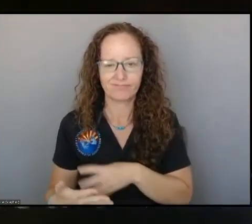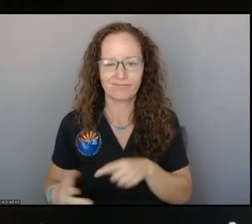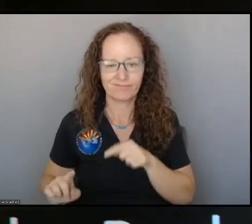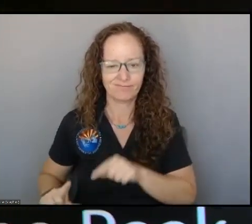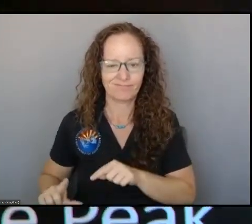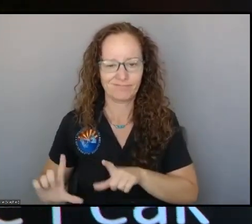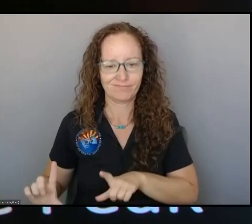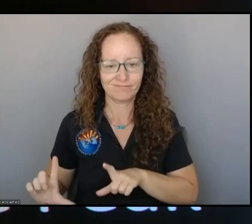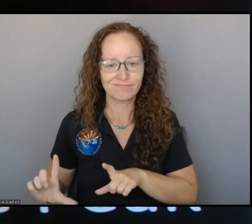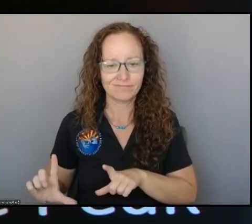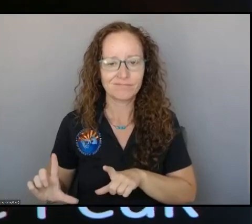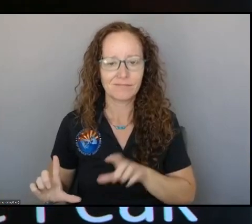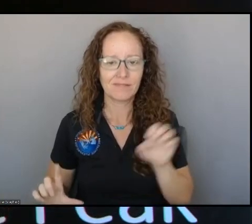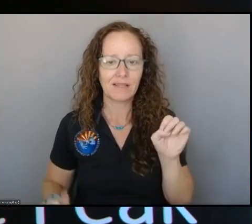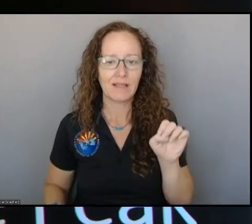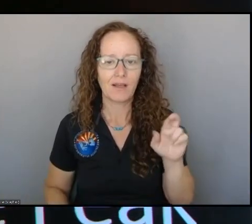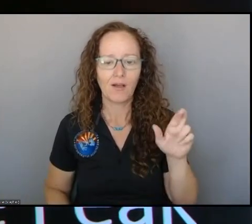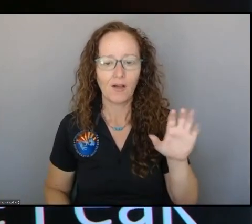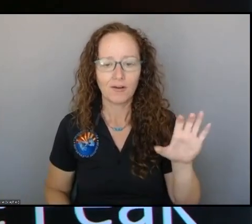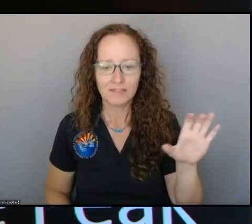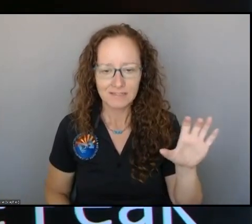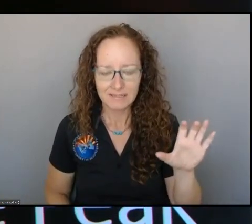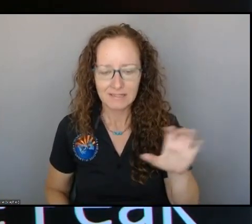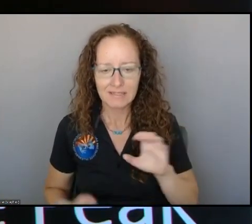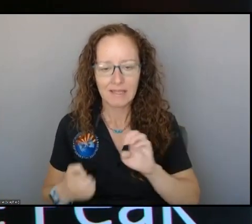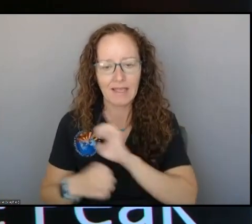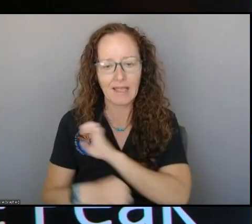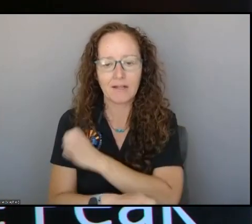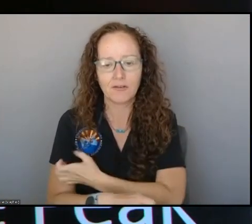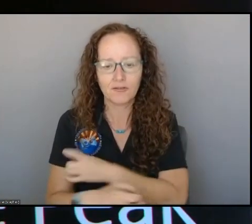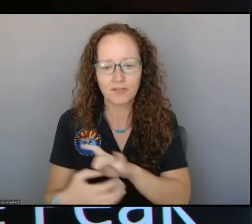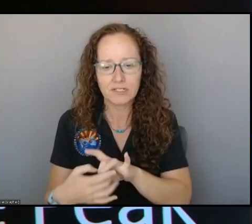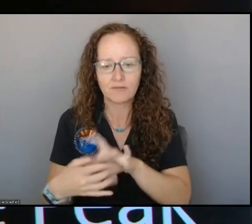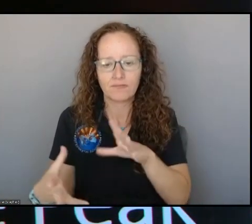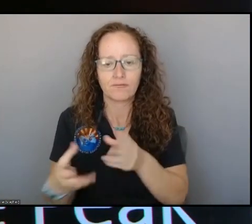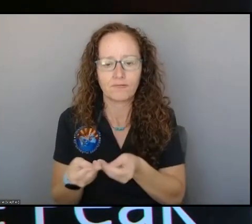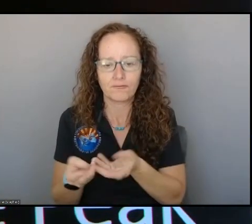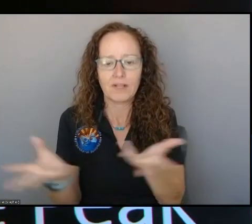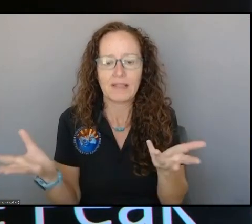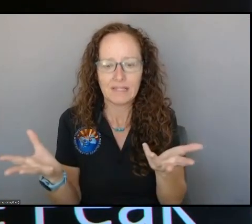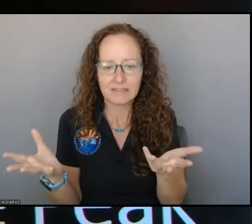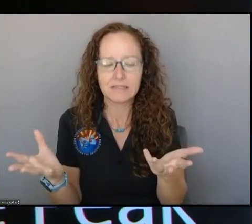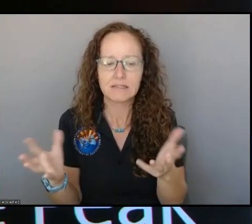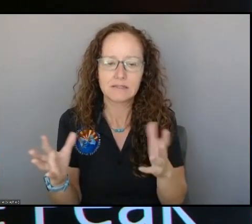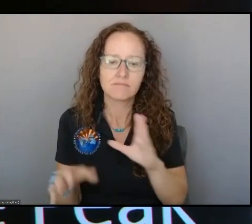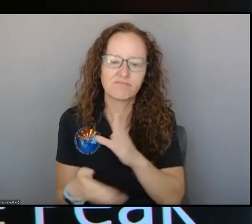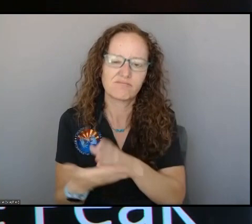'ERC - energy release component'. We're not going to get into exactly what it means, but we're going to just look at this gray